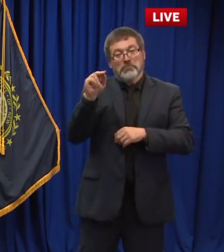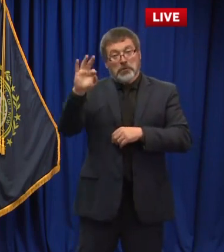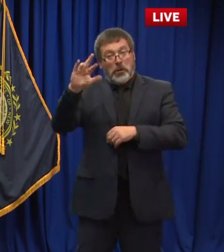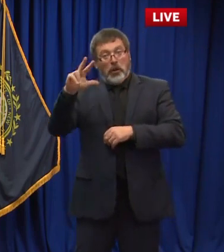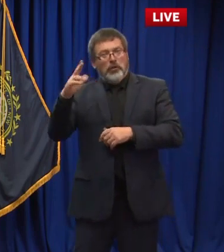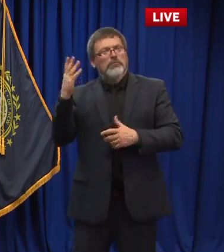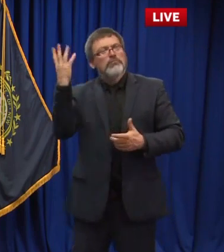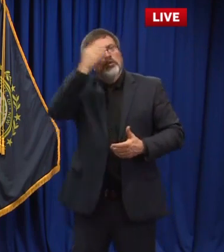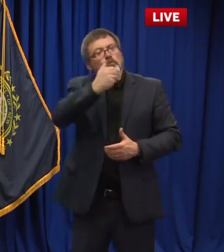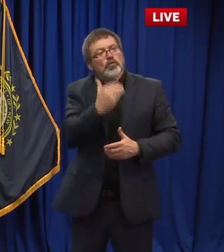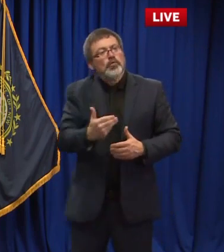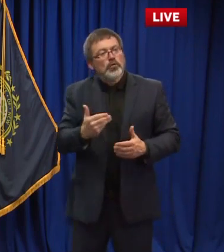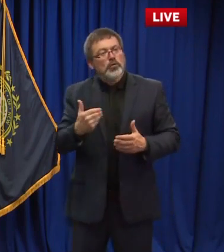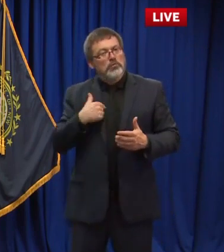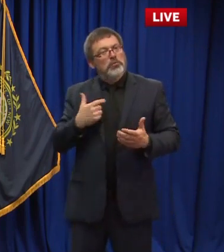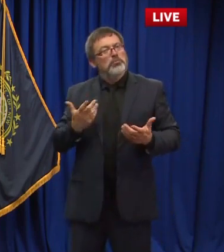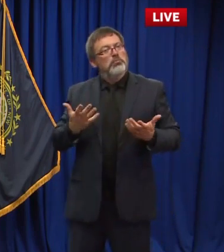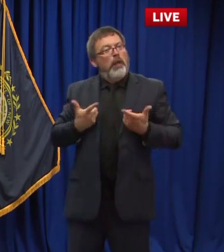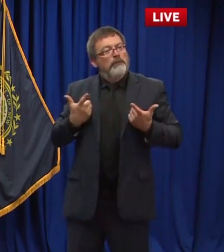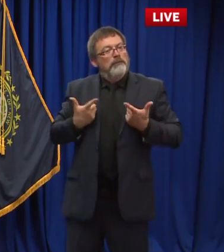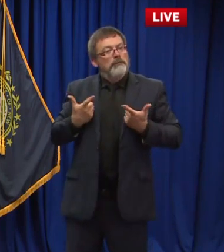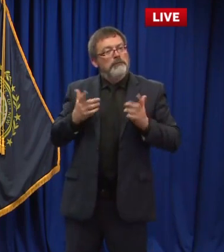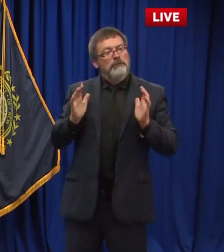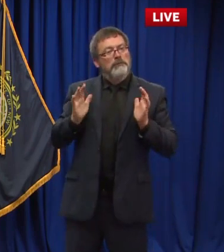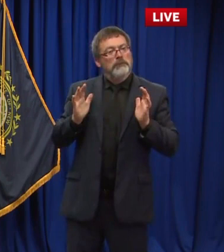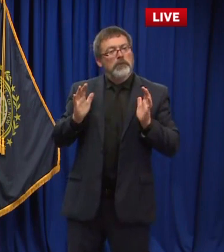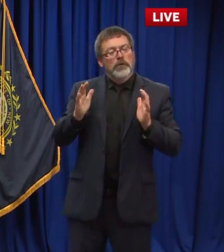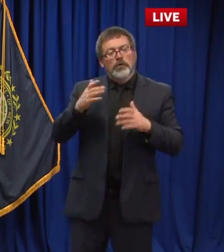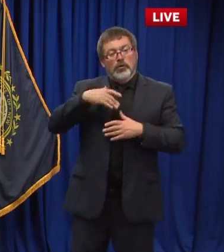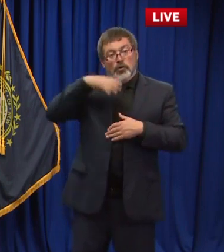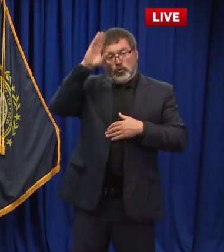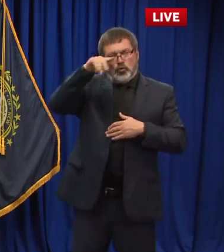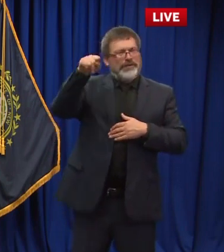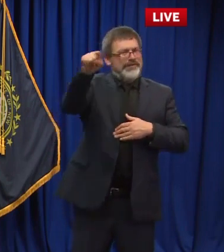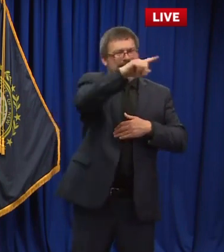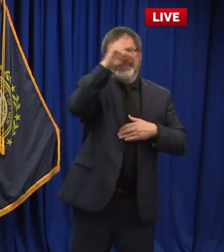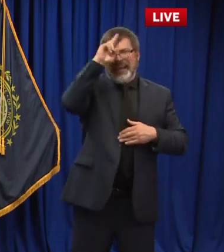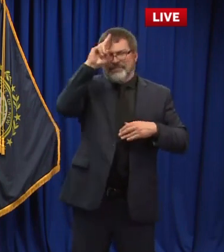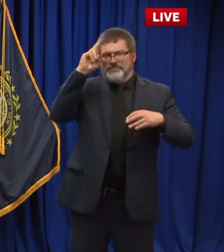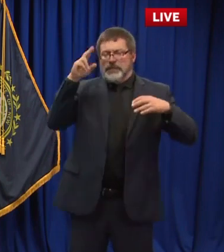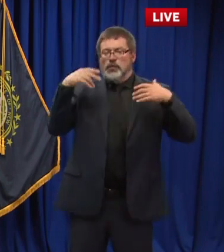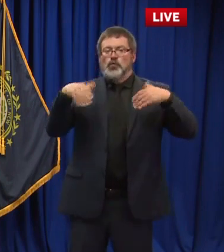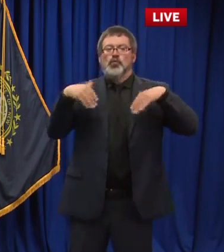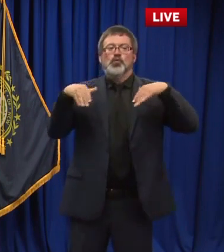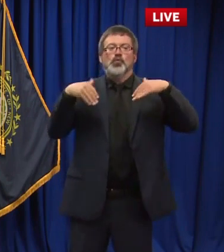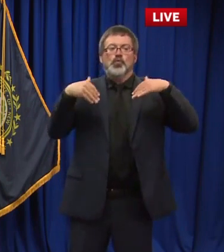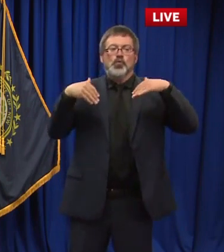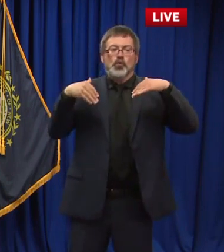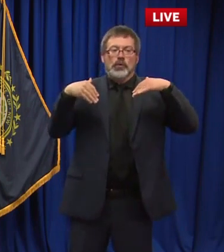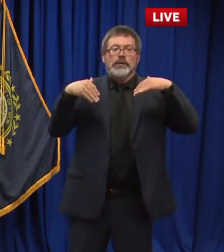THEY STILL HAVE A WAYS TO GO, THAT IS A GOOD INDICATOR THAT OUR HEALTH CARE SYSTEM IS COMING BACK.